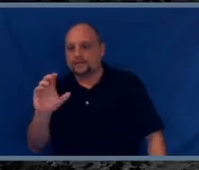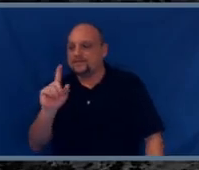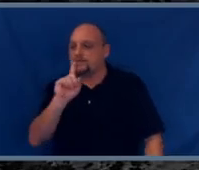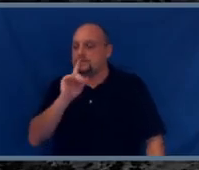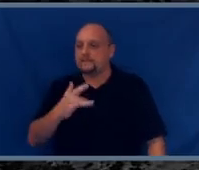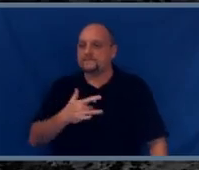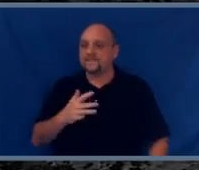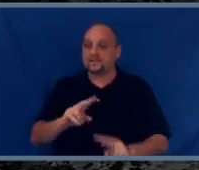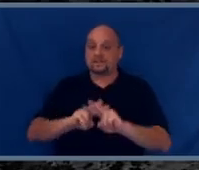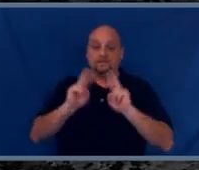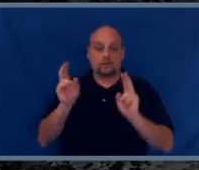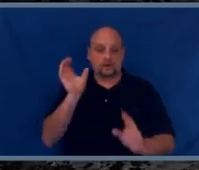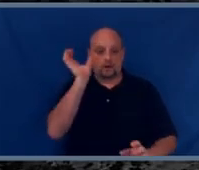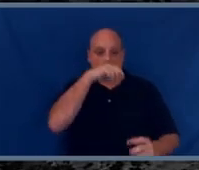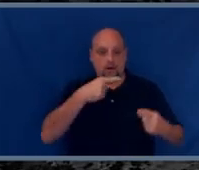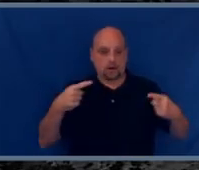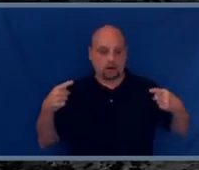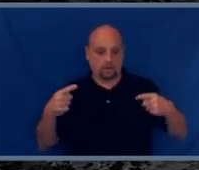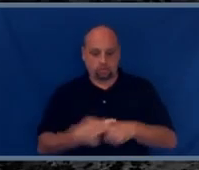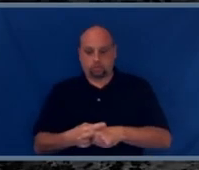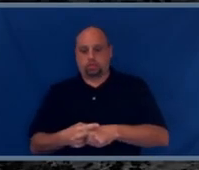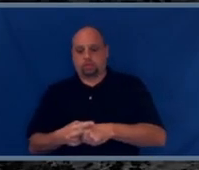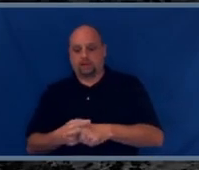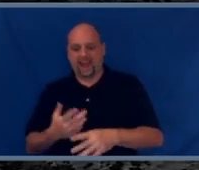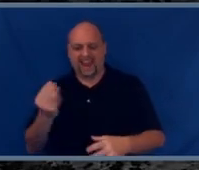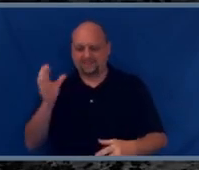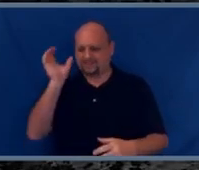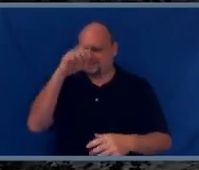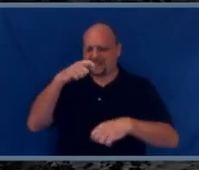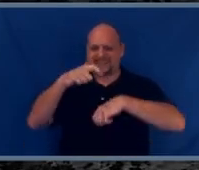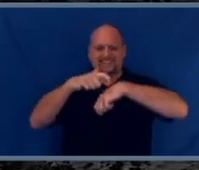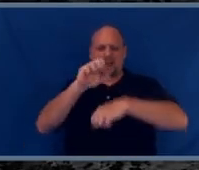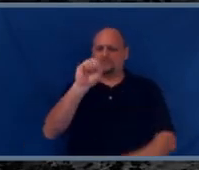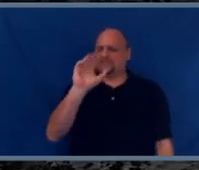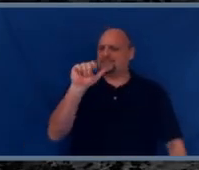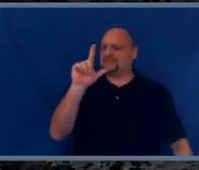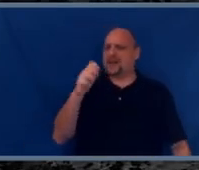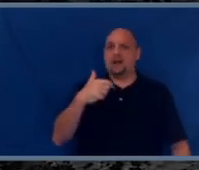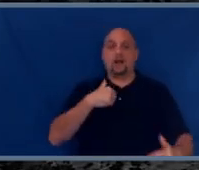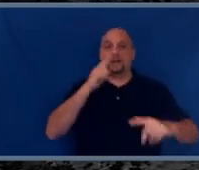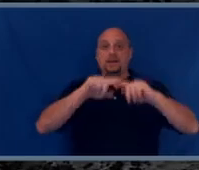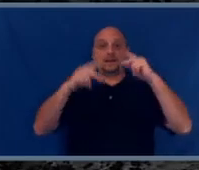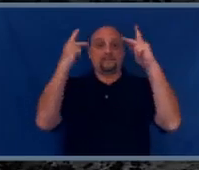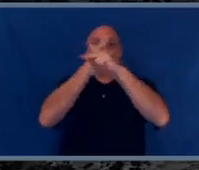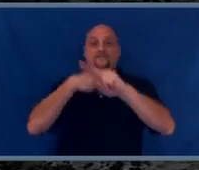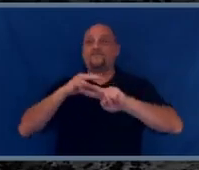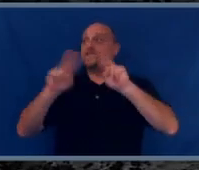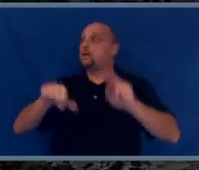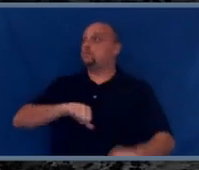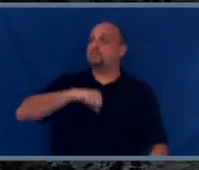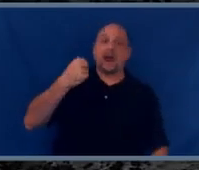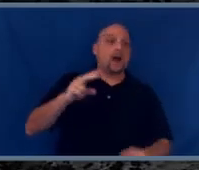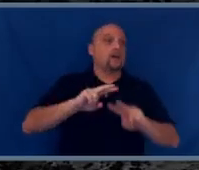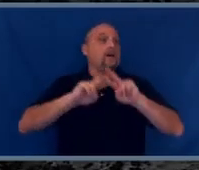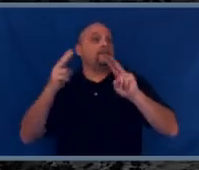JUST TEA POSITION OF TIME SCALES. I'M INCREDIBLY HAPPY AND PROUD AND EXCITED FOR EVERYONE INVOLVED.